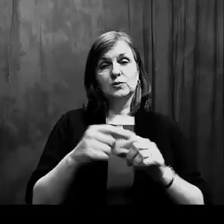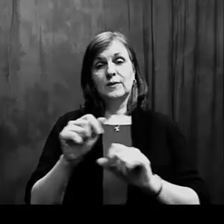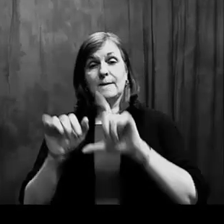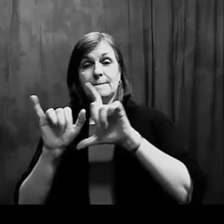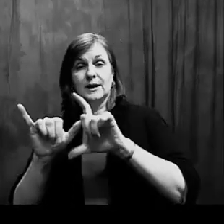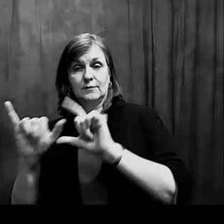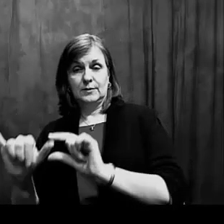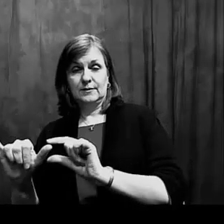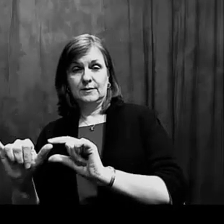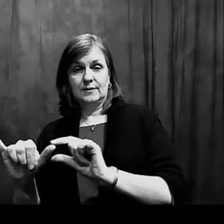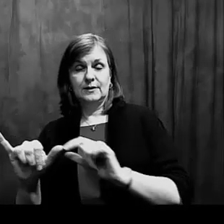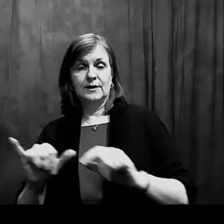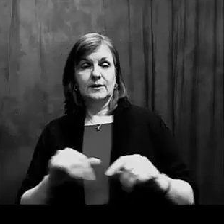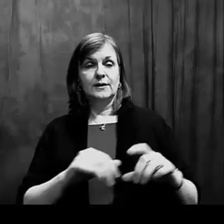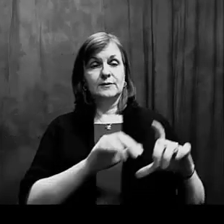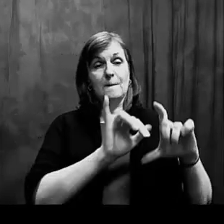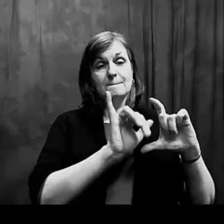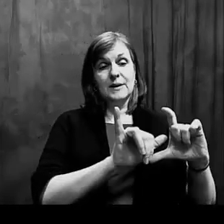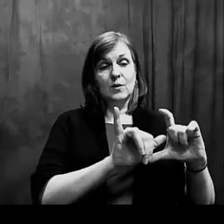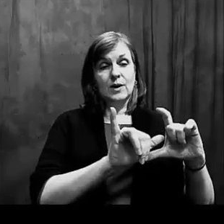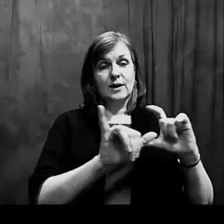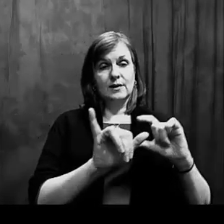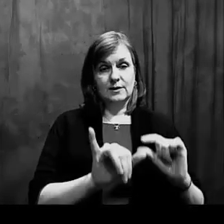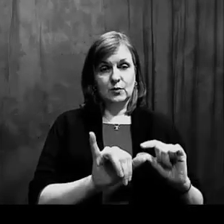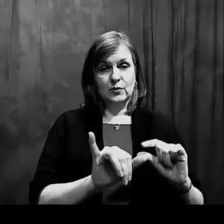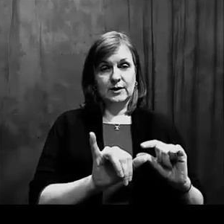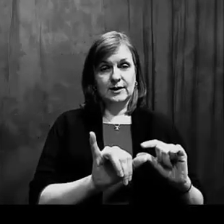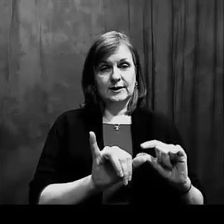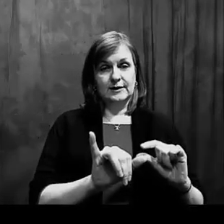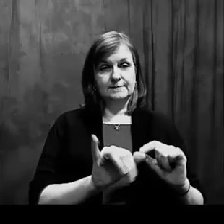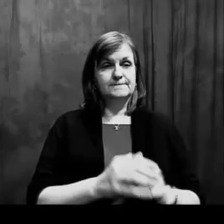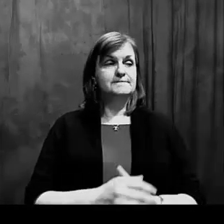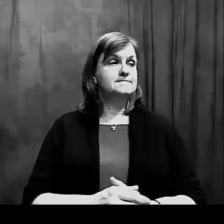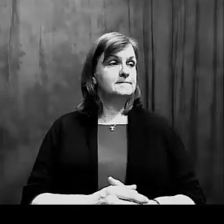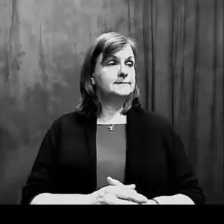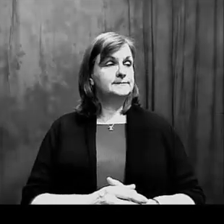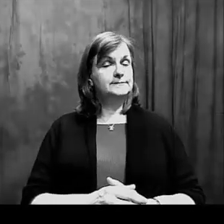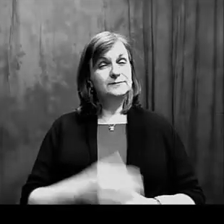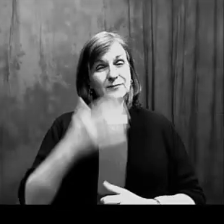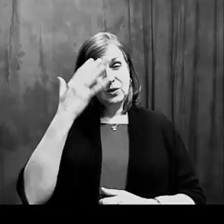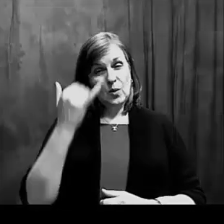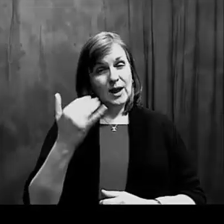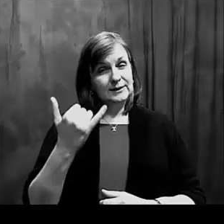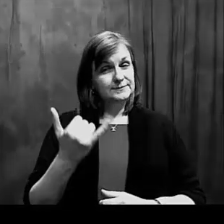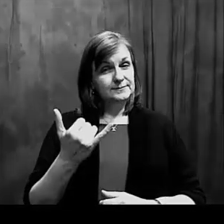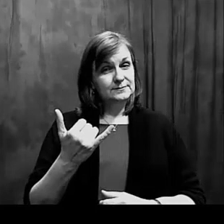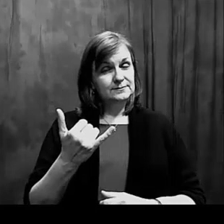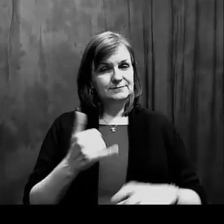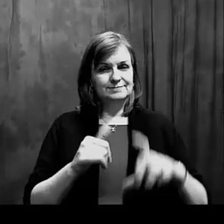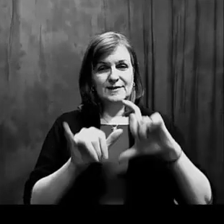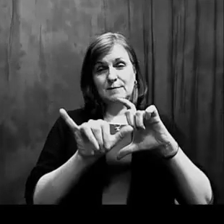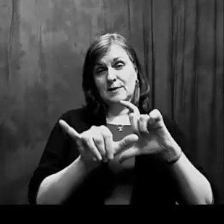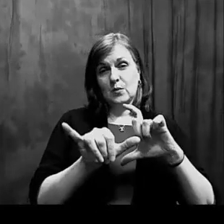in our cross that we want to setup if we would actually cross